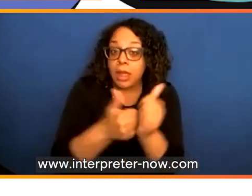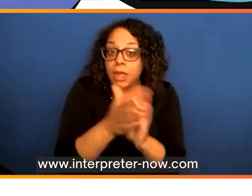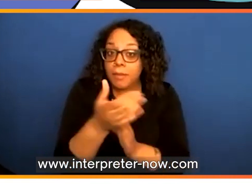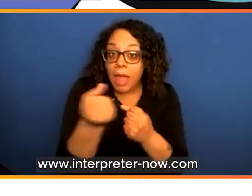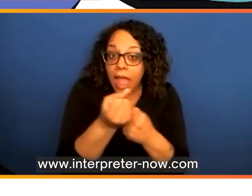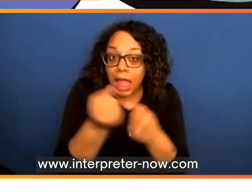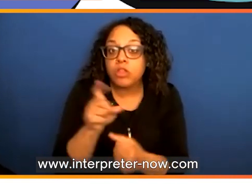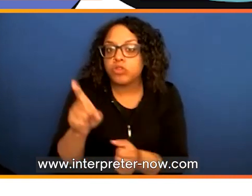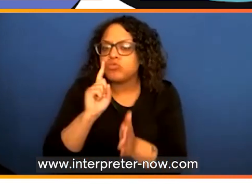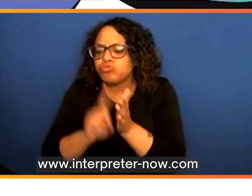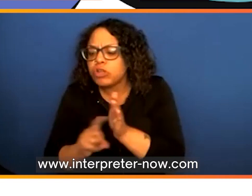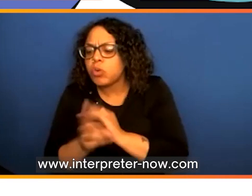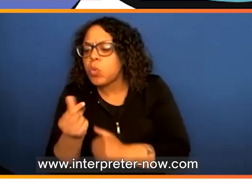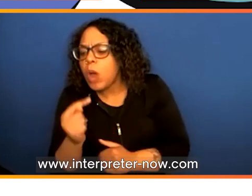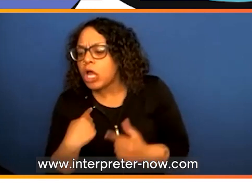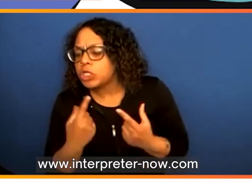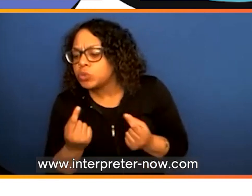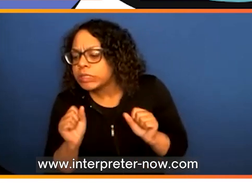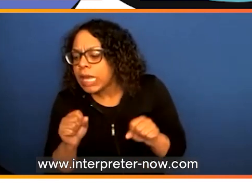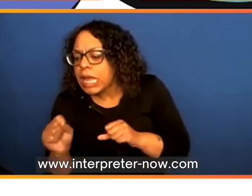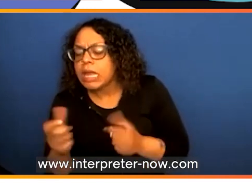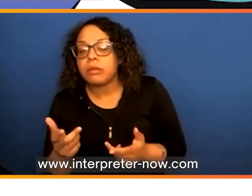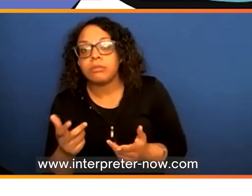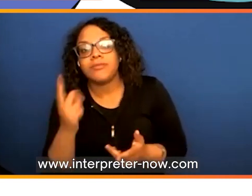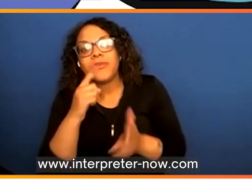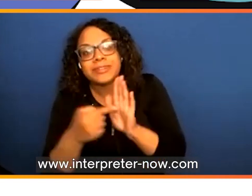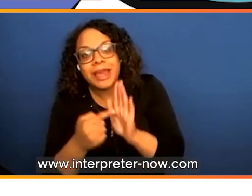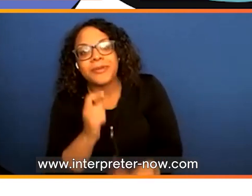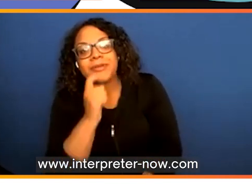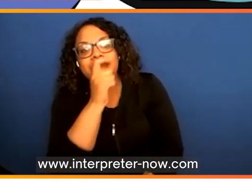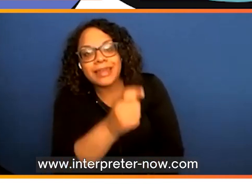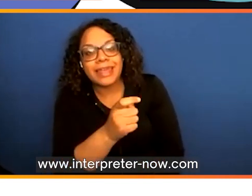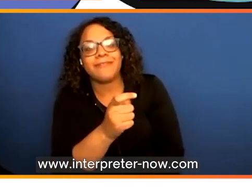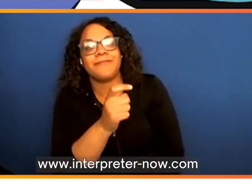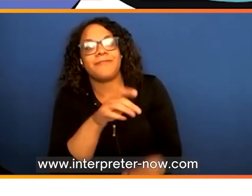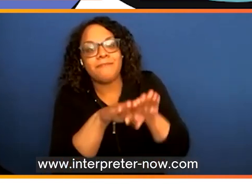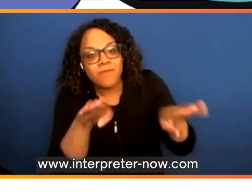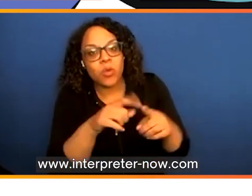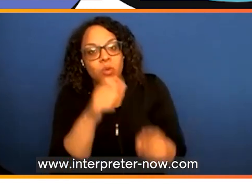in a meeting, saying, "Hey, I'd like to what Jenny has to say." You'll be given grace.